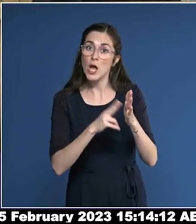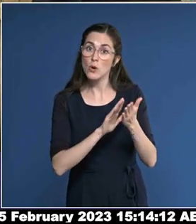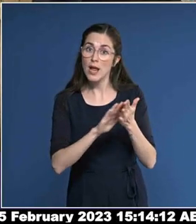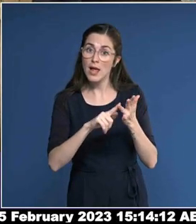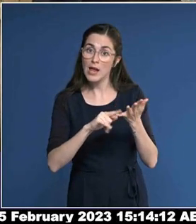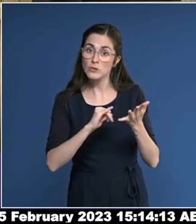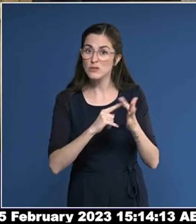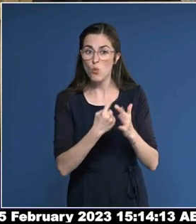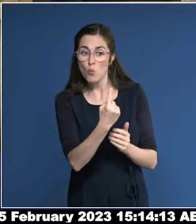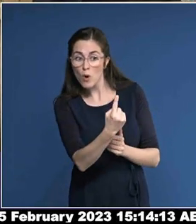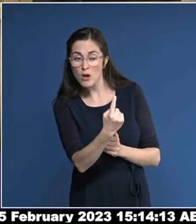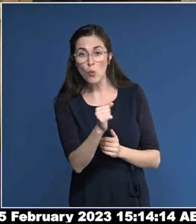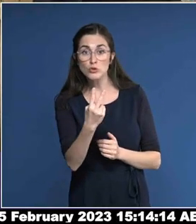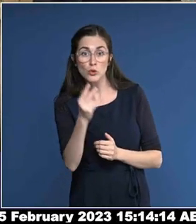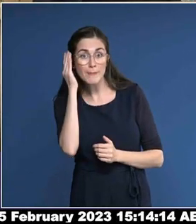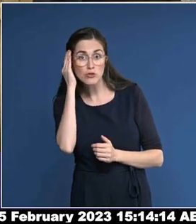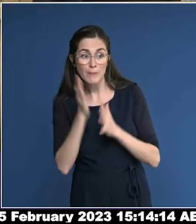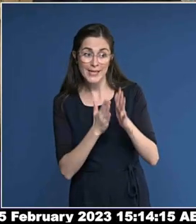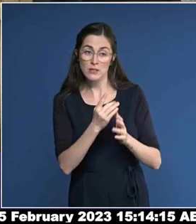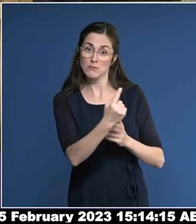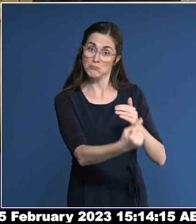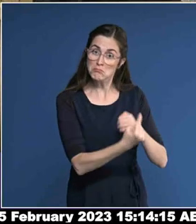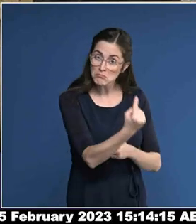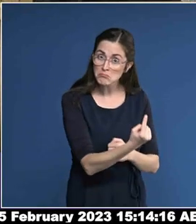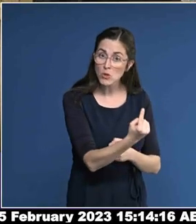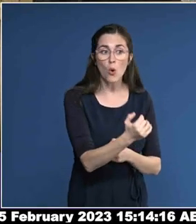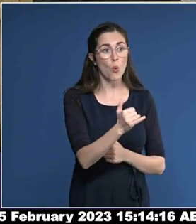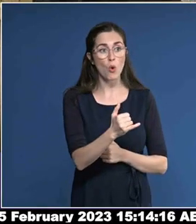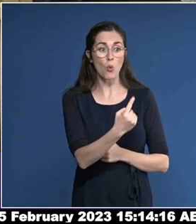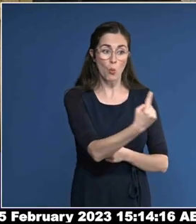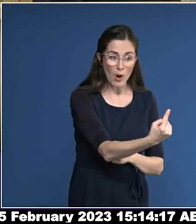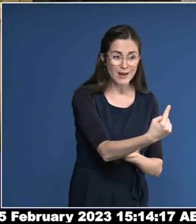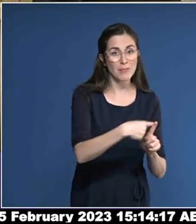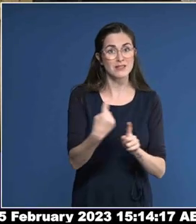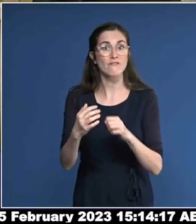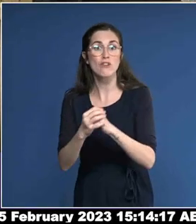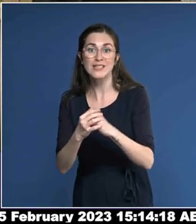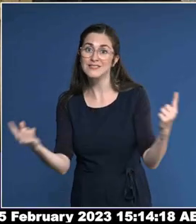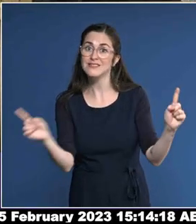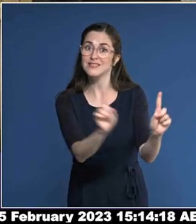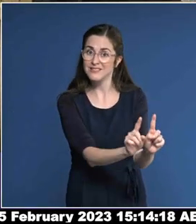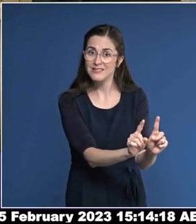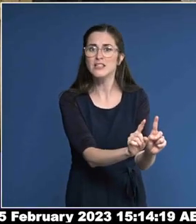live with a friend. So not even looking at three together, but people being able to live by themselves or with somebody else.